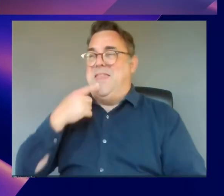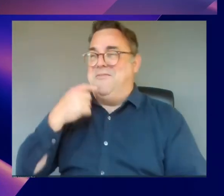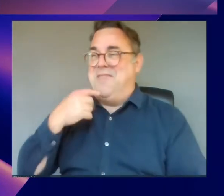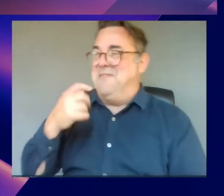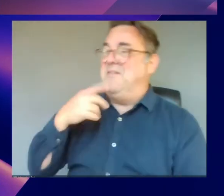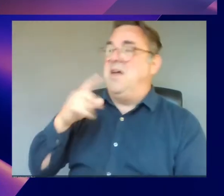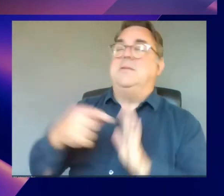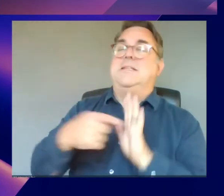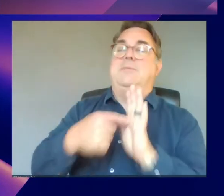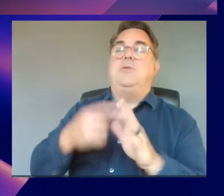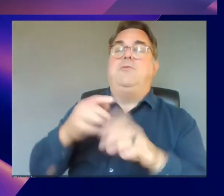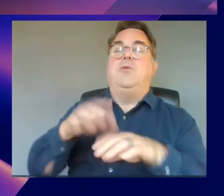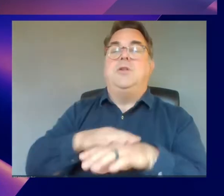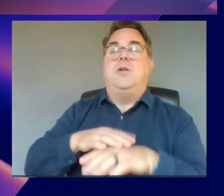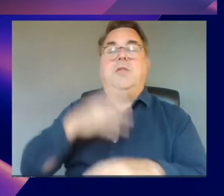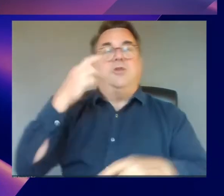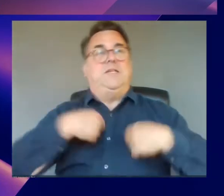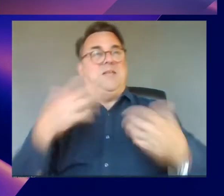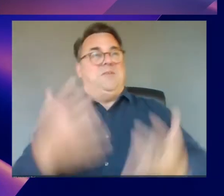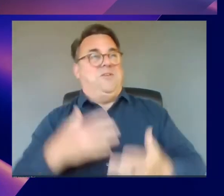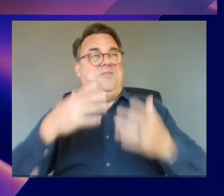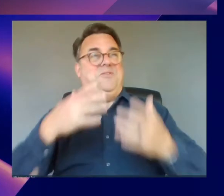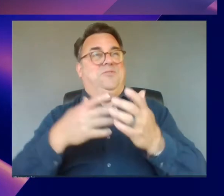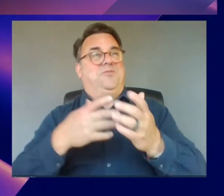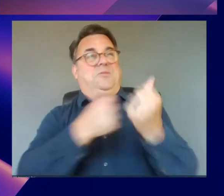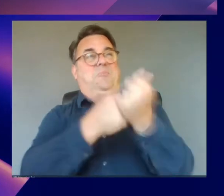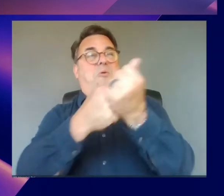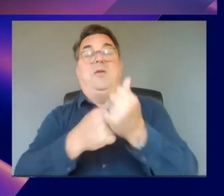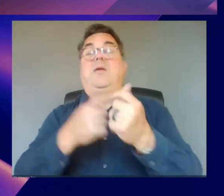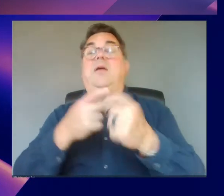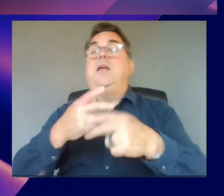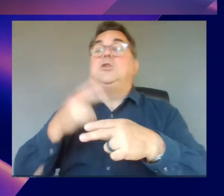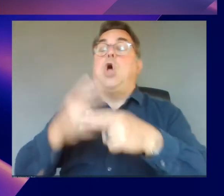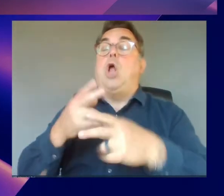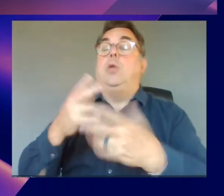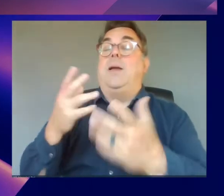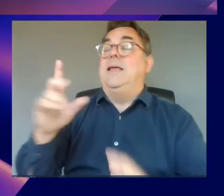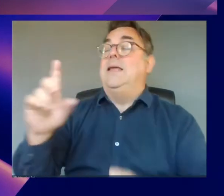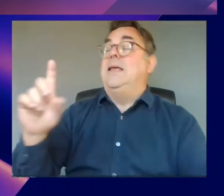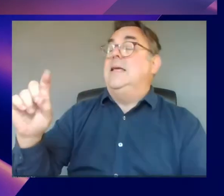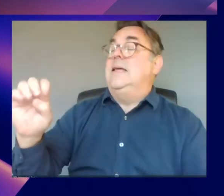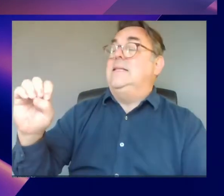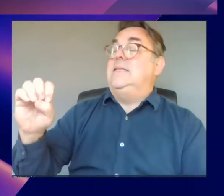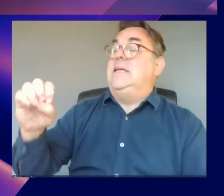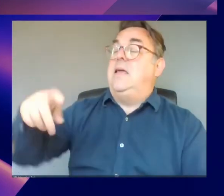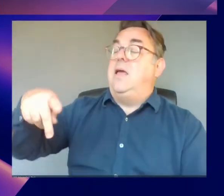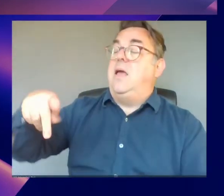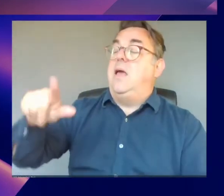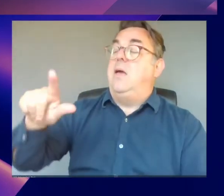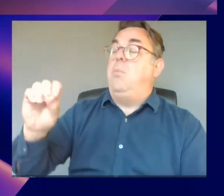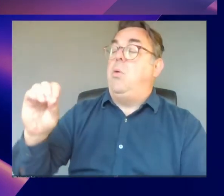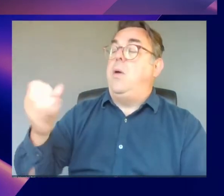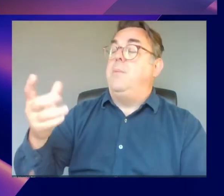That's why I'm here. I'll just show ya here. We call them deployment strategies. Okay, perfect. So we have some pre-built ones inside of AppConfig,